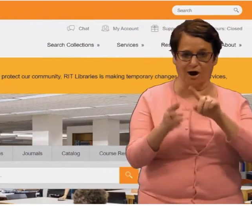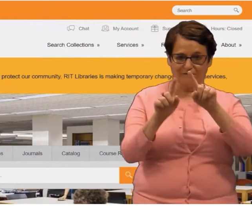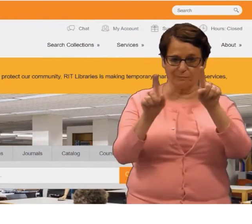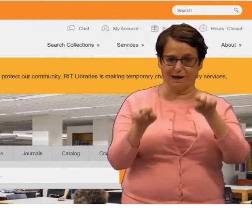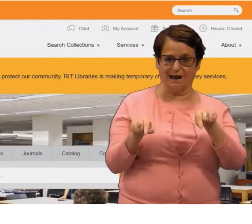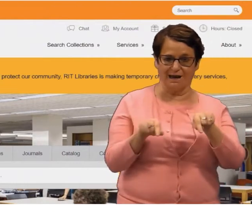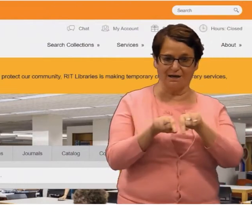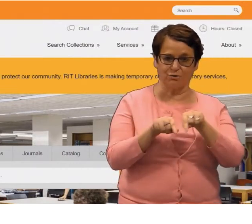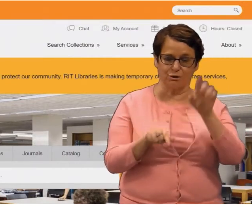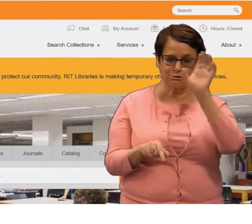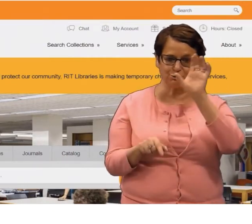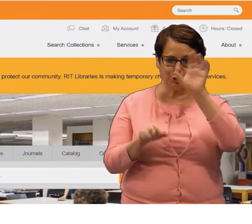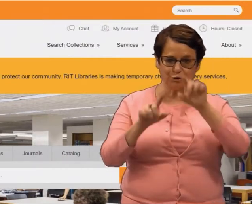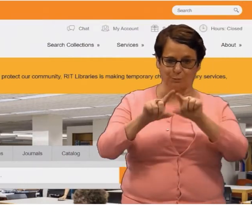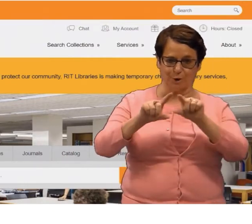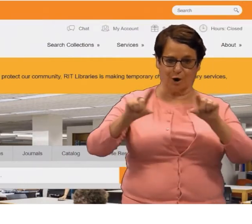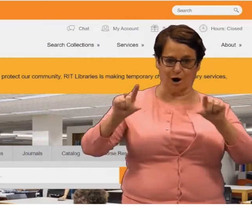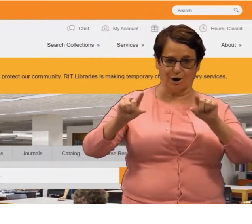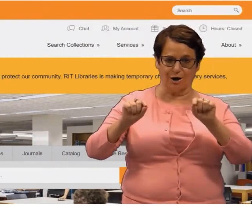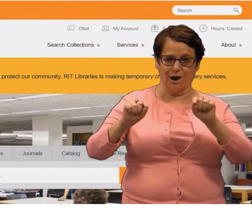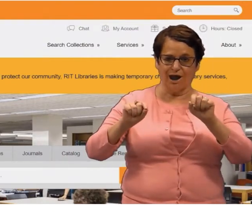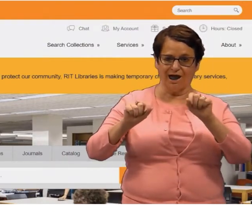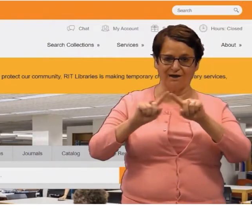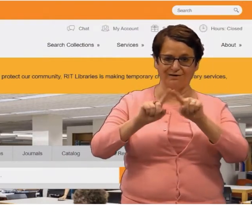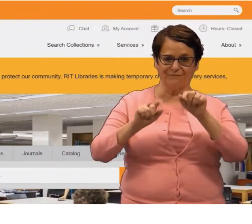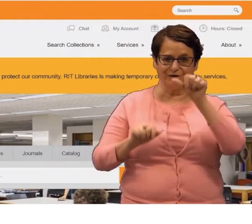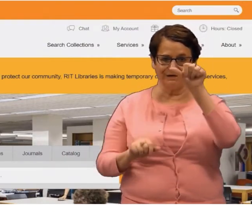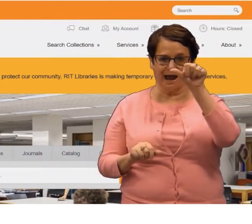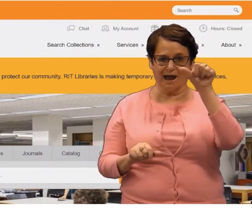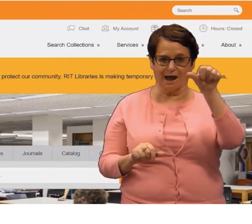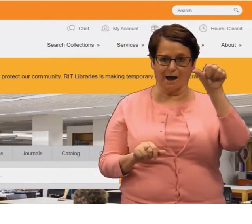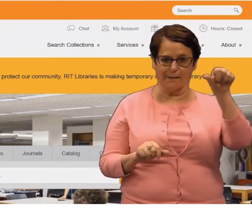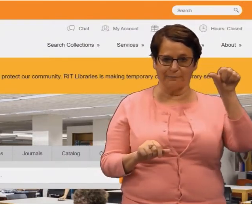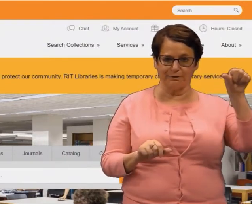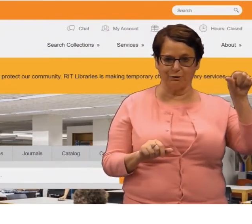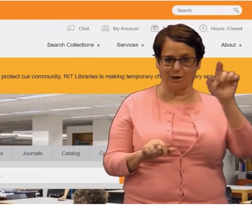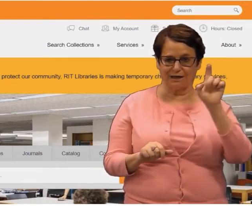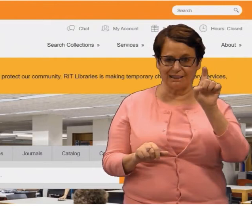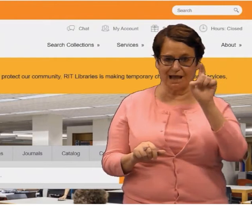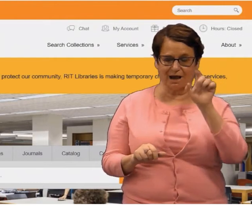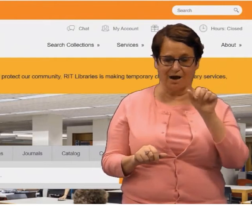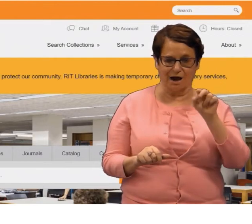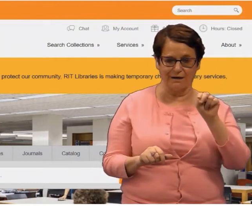You'll notice in the middle of the page there is a search bar with different tabs.